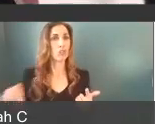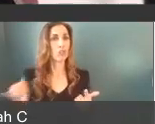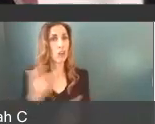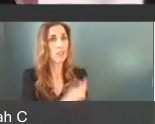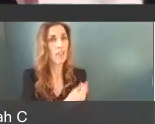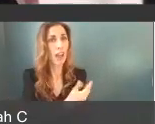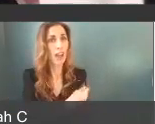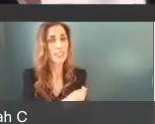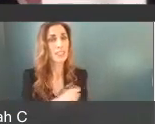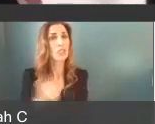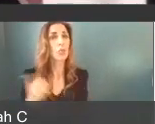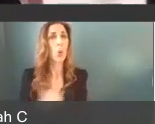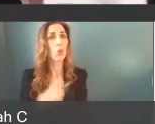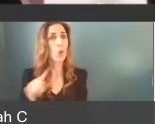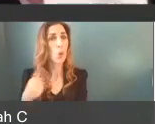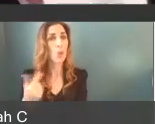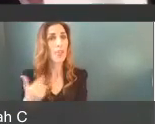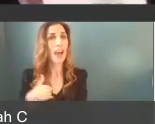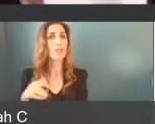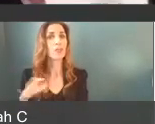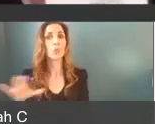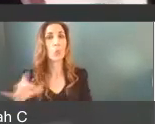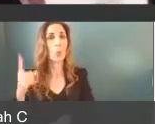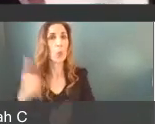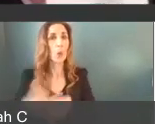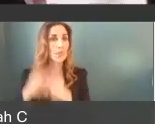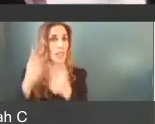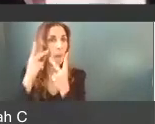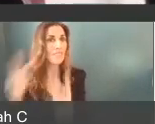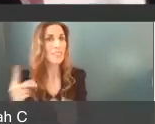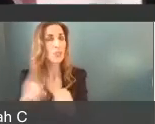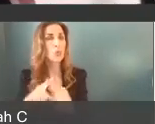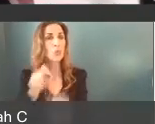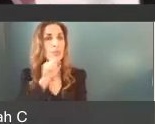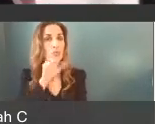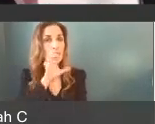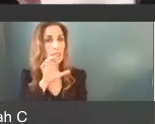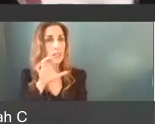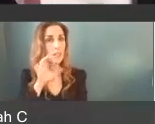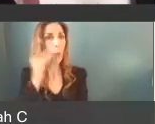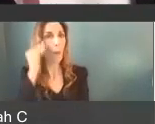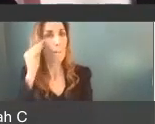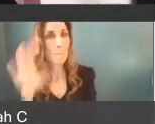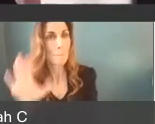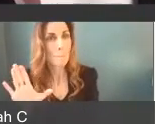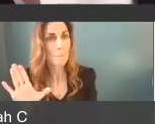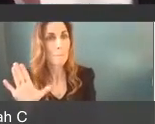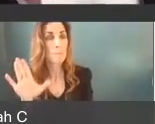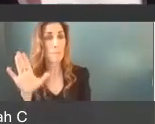that we only have to make one visit to the senior's home and that person will be fully vaccinated.